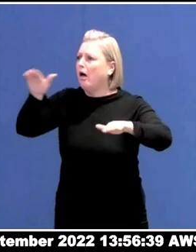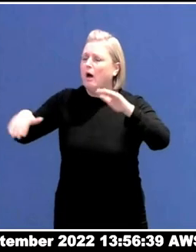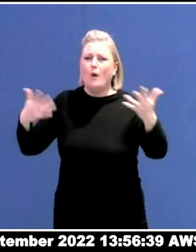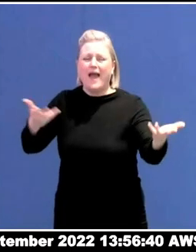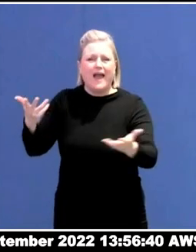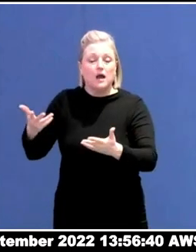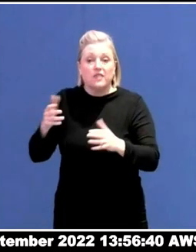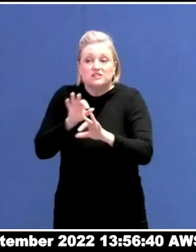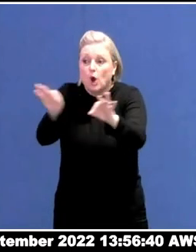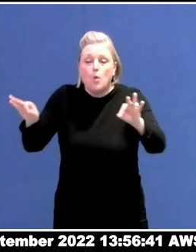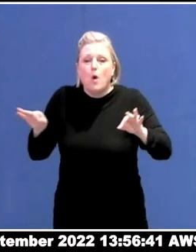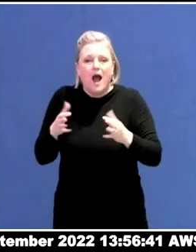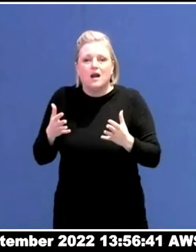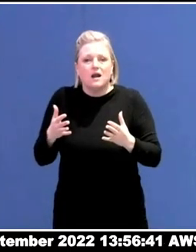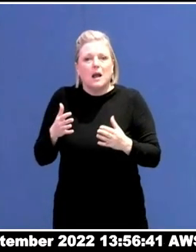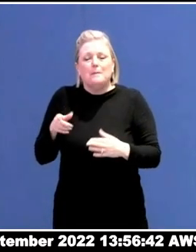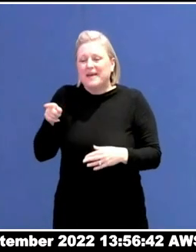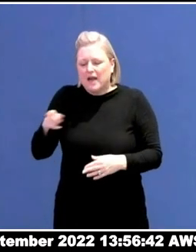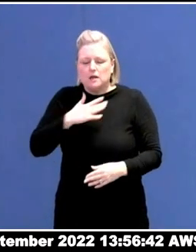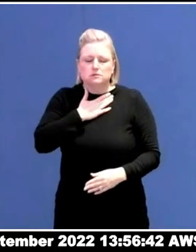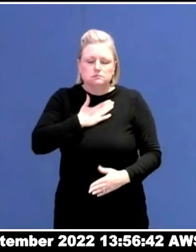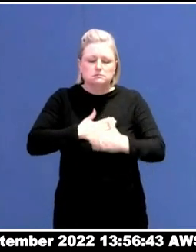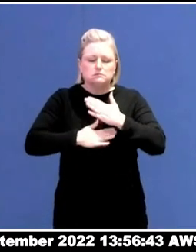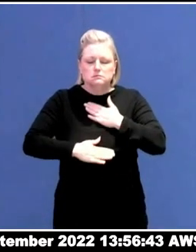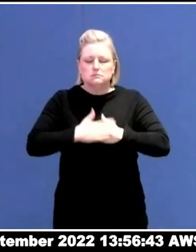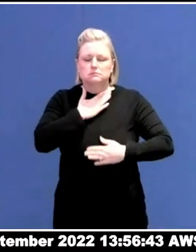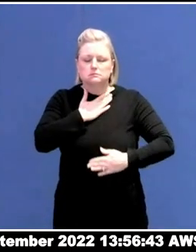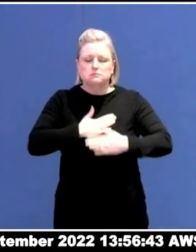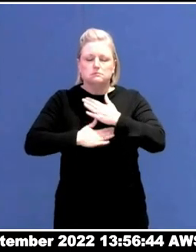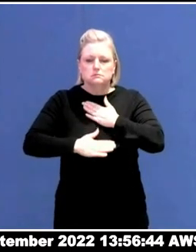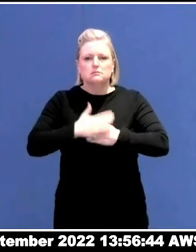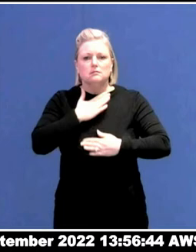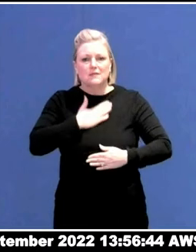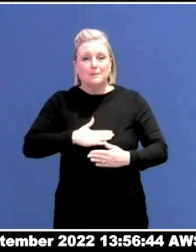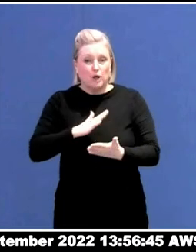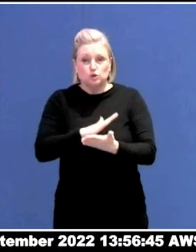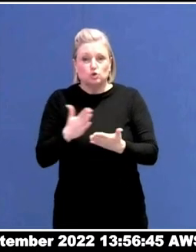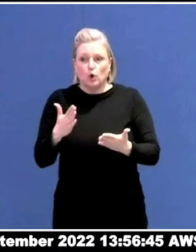so that punitive action and victimisation and retribution cannot be meted out to